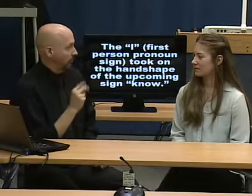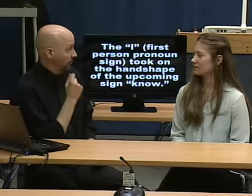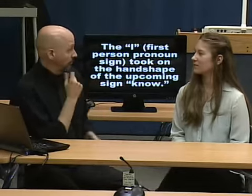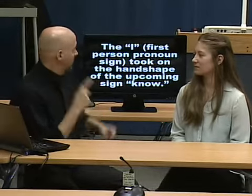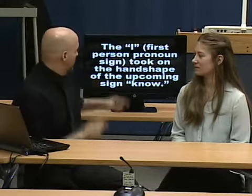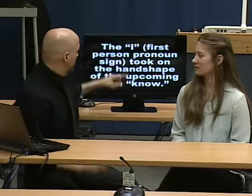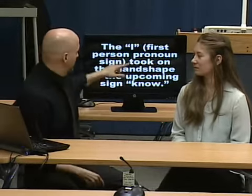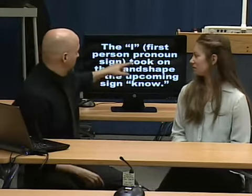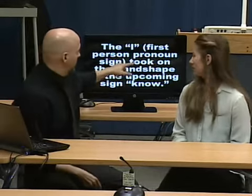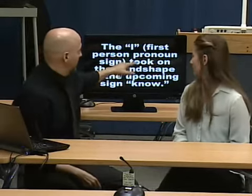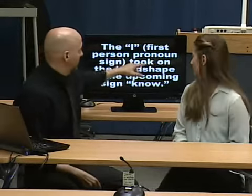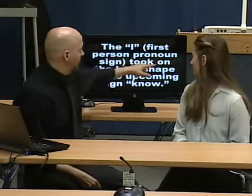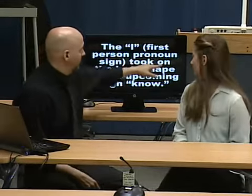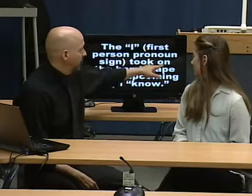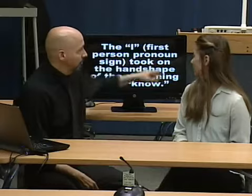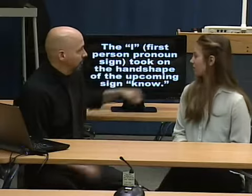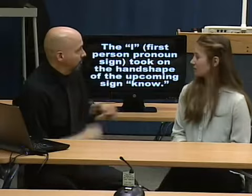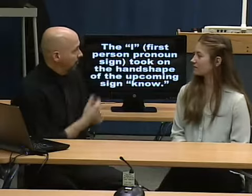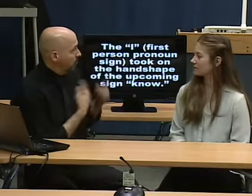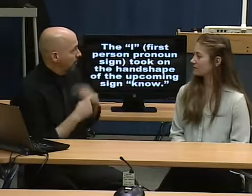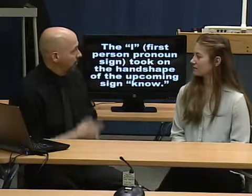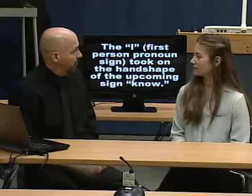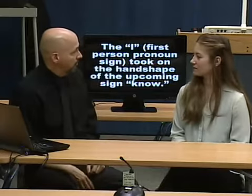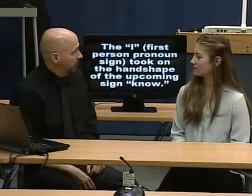Got it? Sign it.